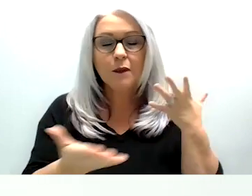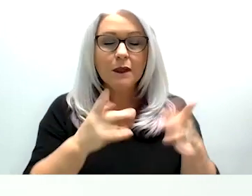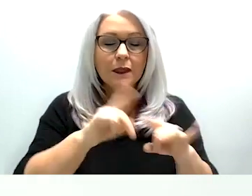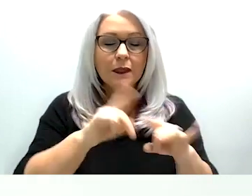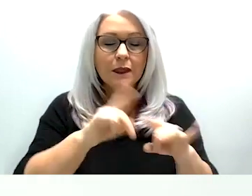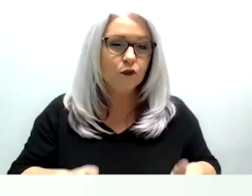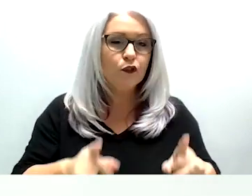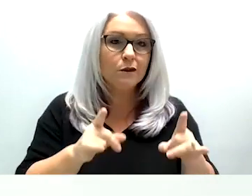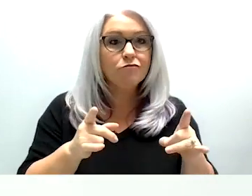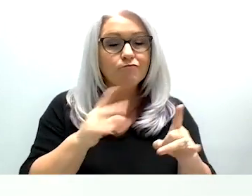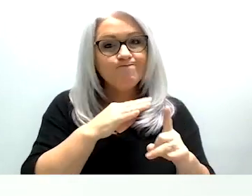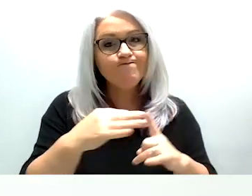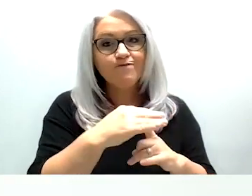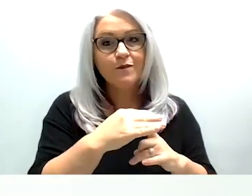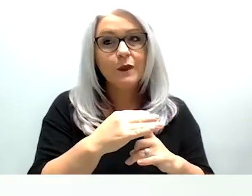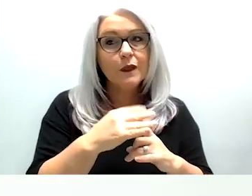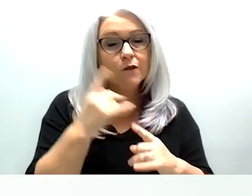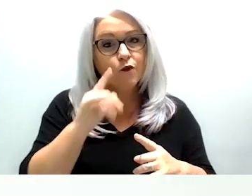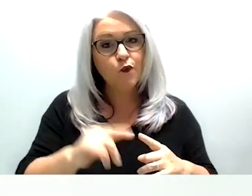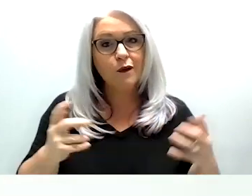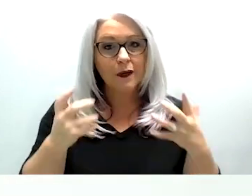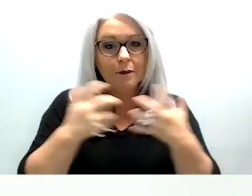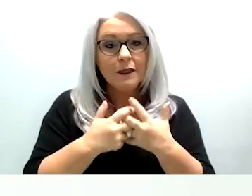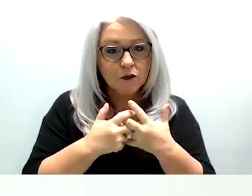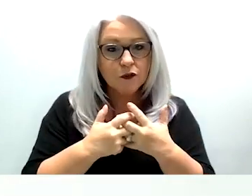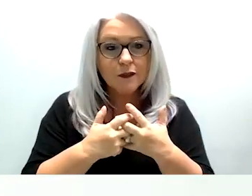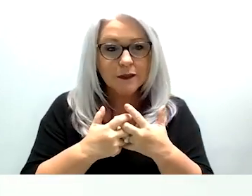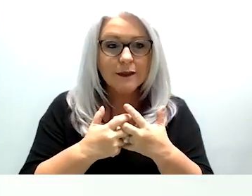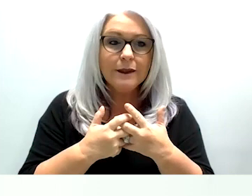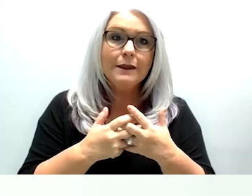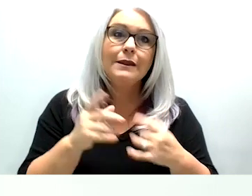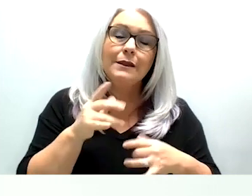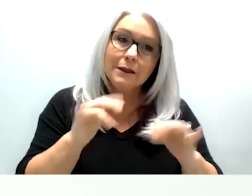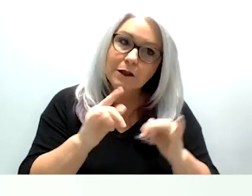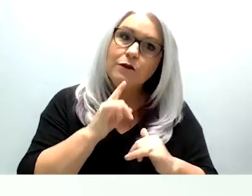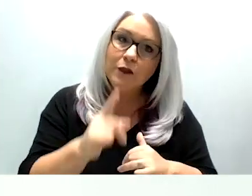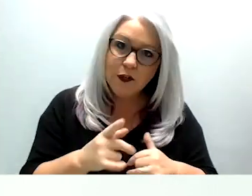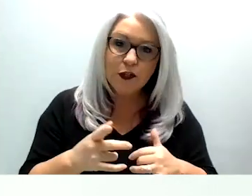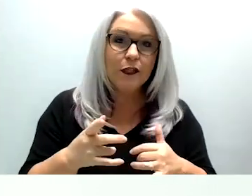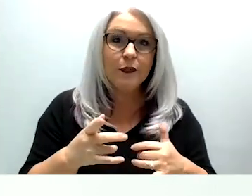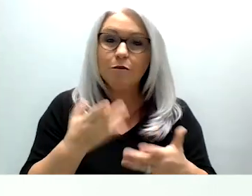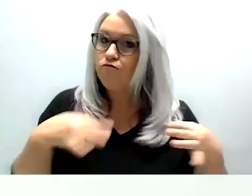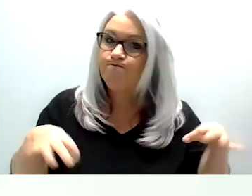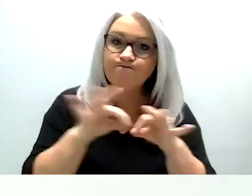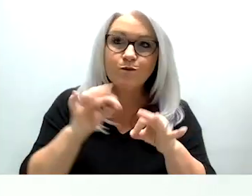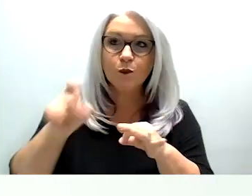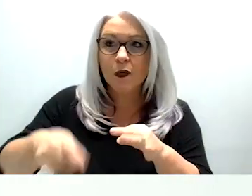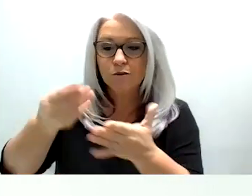accommodations. A lot of what Lisa said is still relevant. You want to document things as much as possible. And have